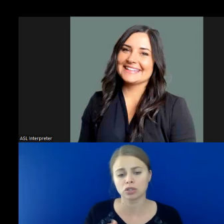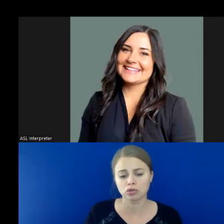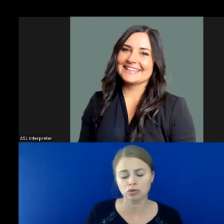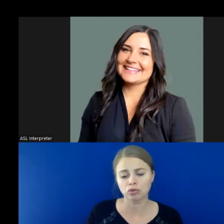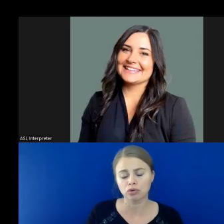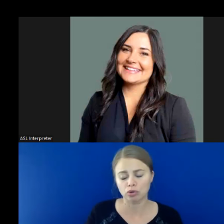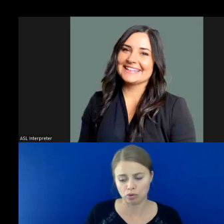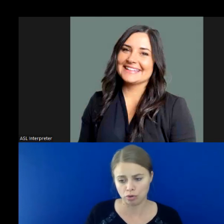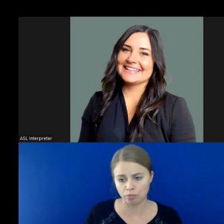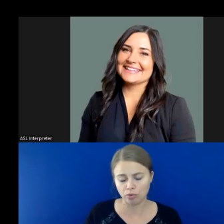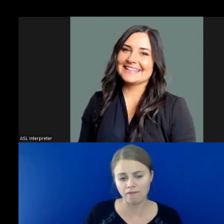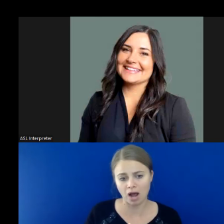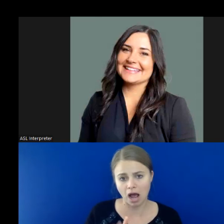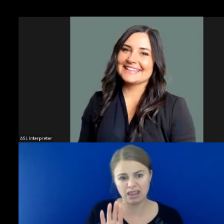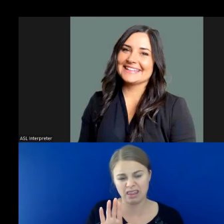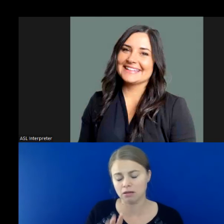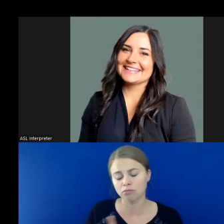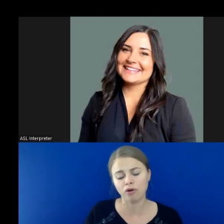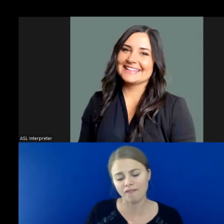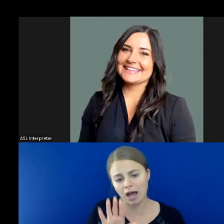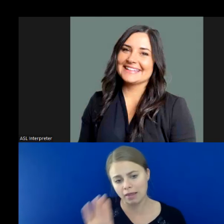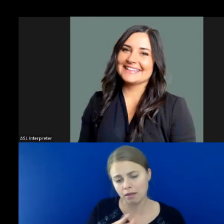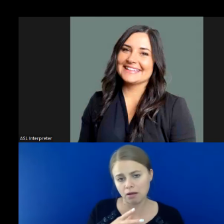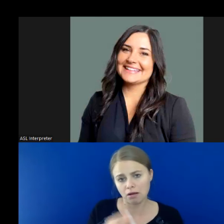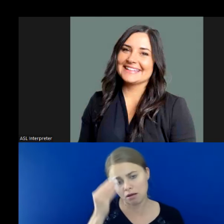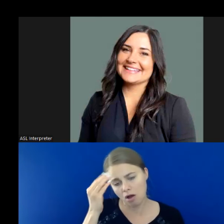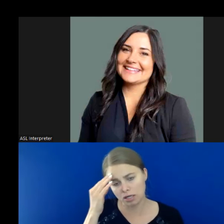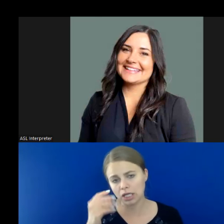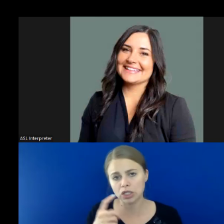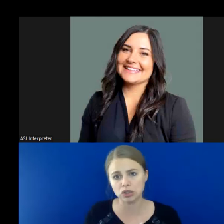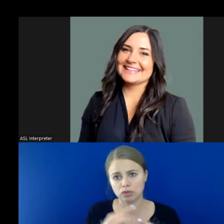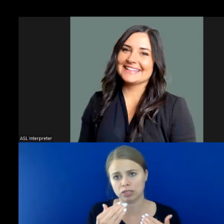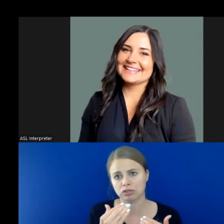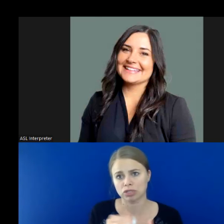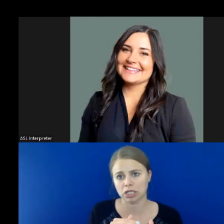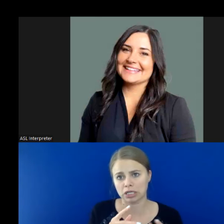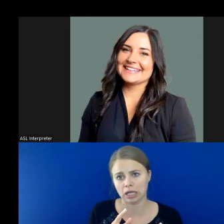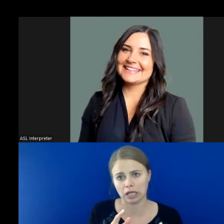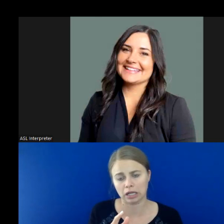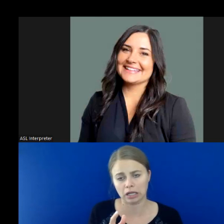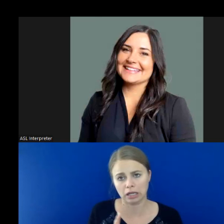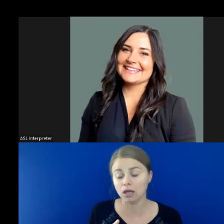that were produced, if that makes sense. The other thing is, in addition to that is,